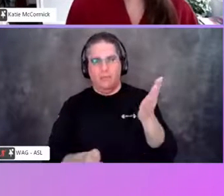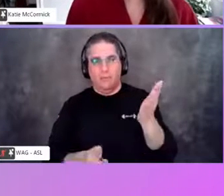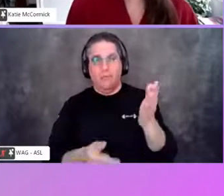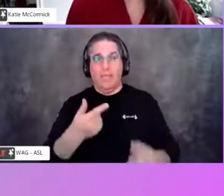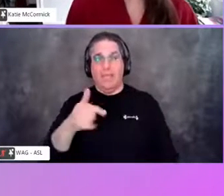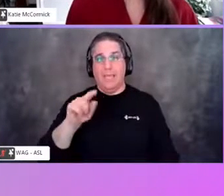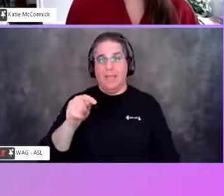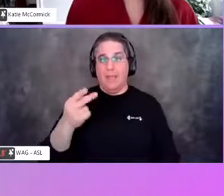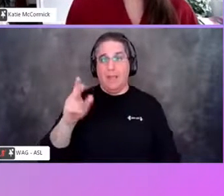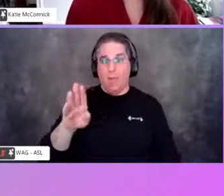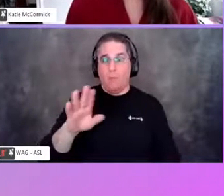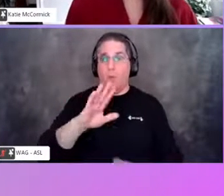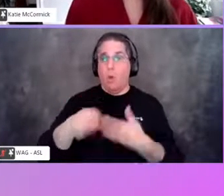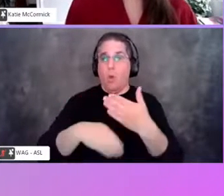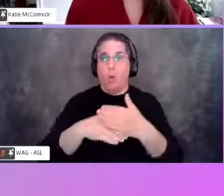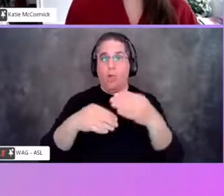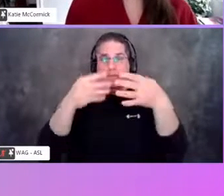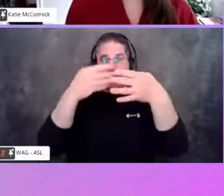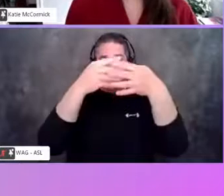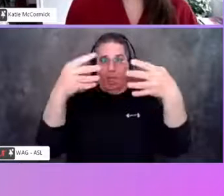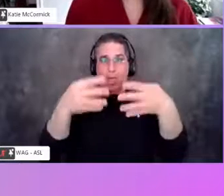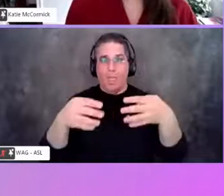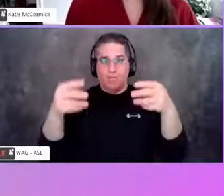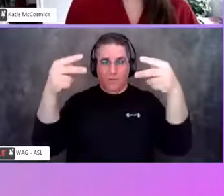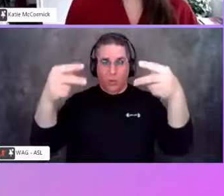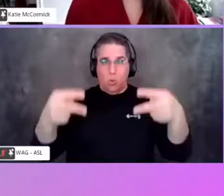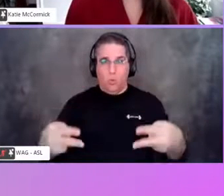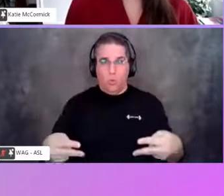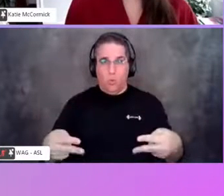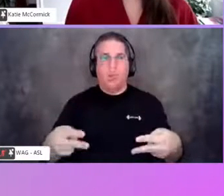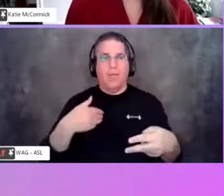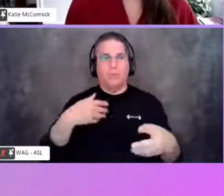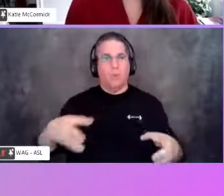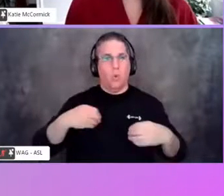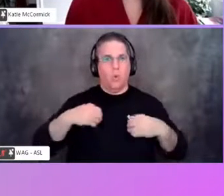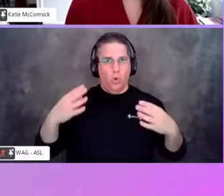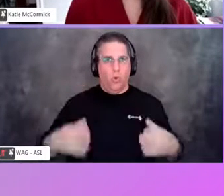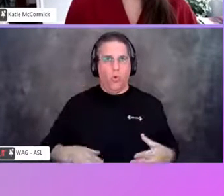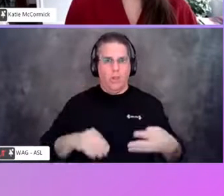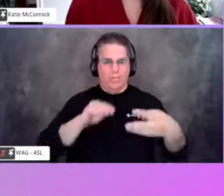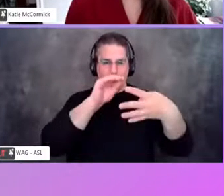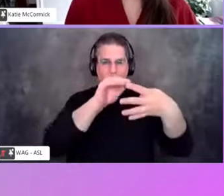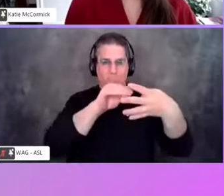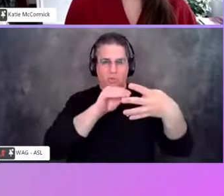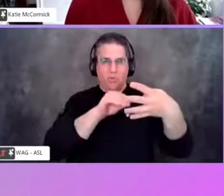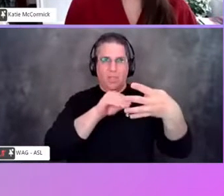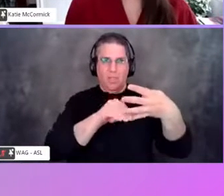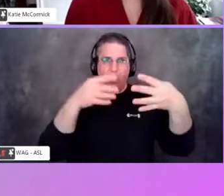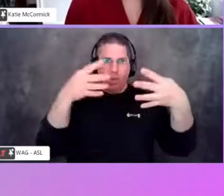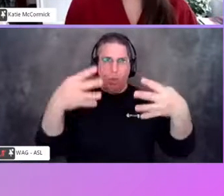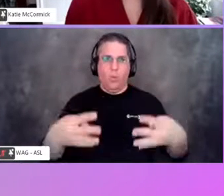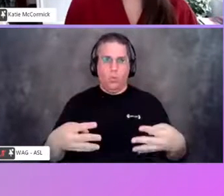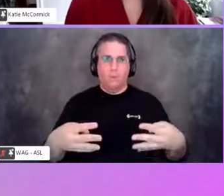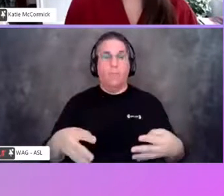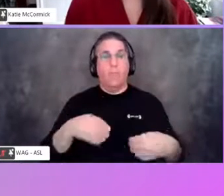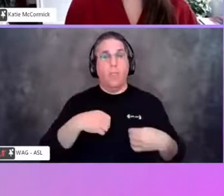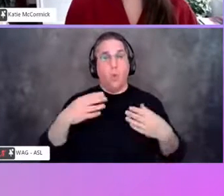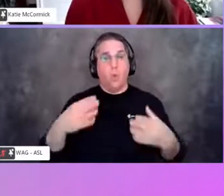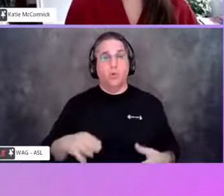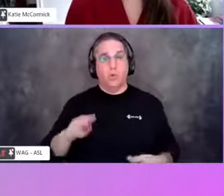[Kendall Gassner] First thing we wanted to look at was our service catalog. At github every line of code owner has